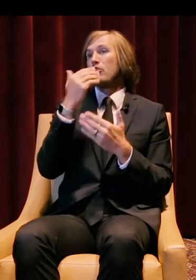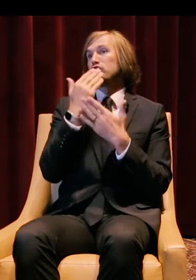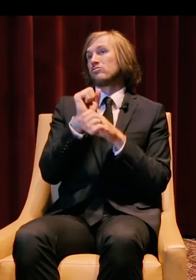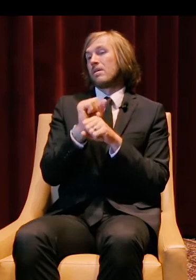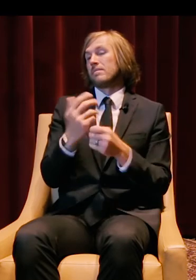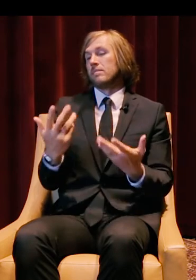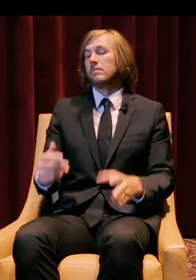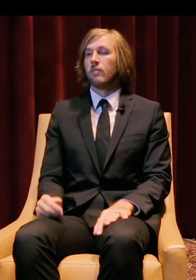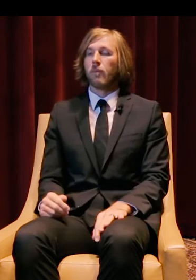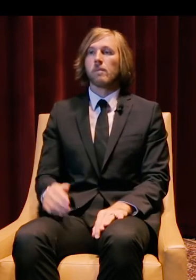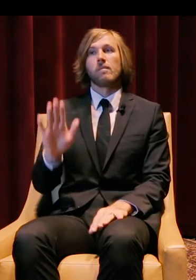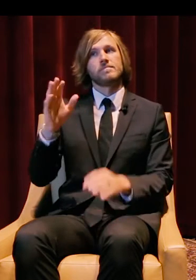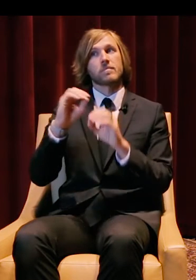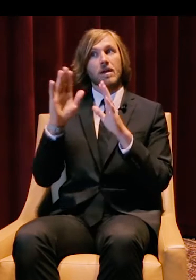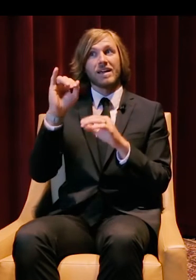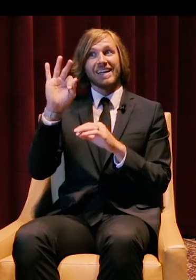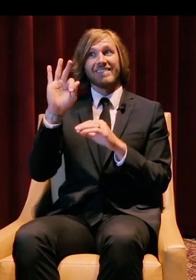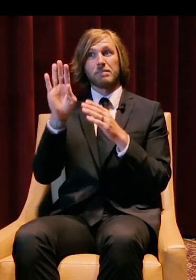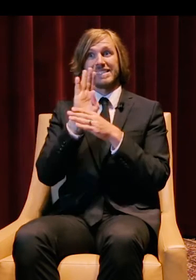and obviously if a business is dying,